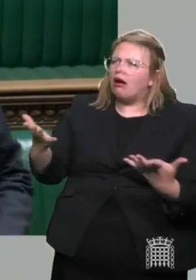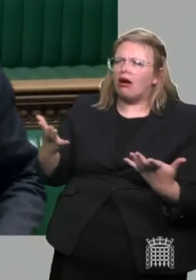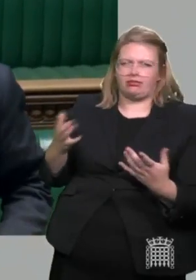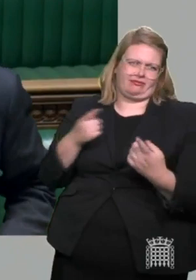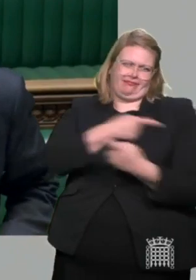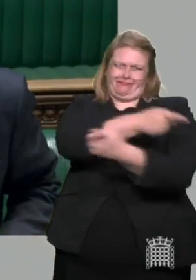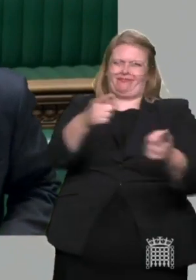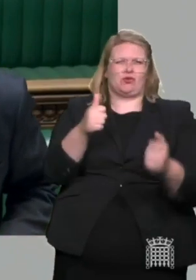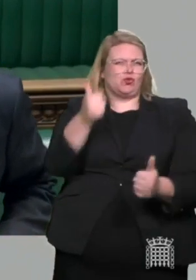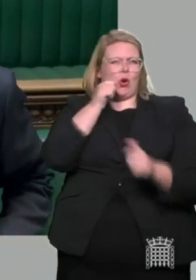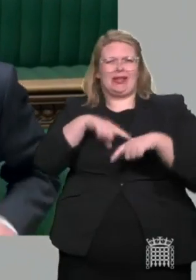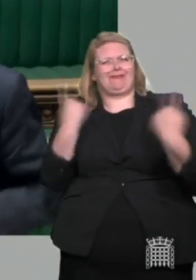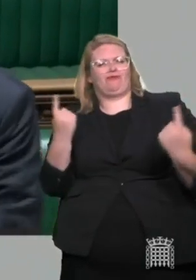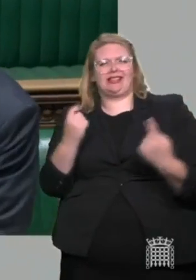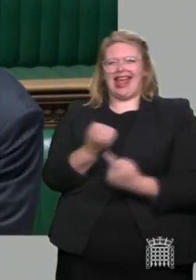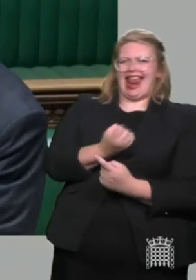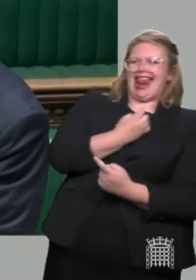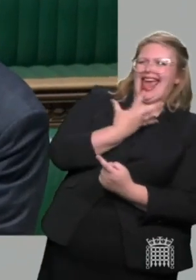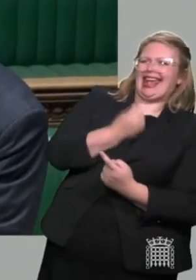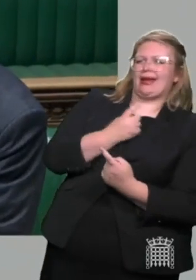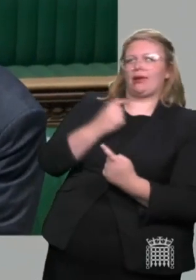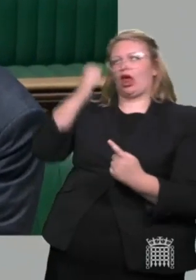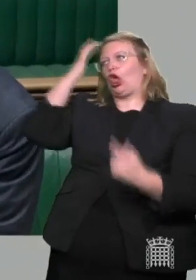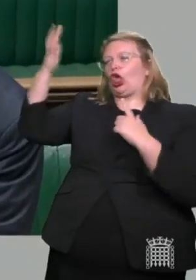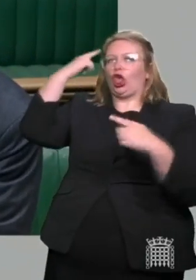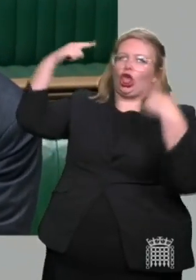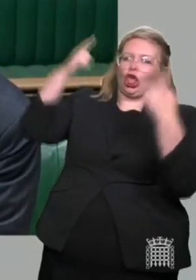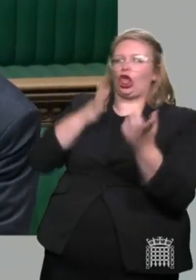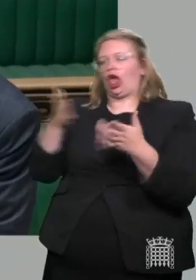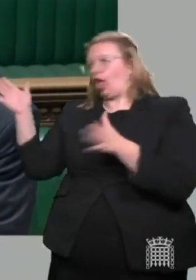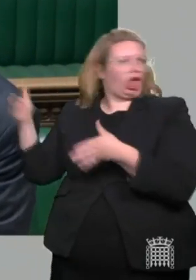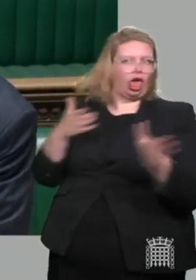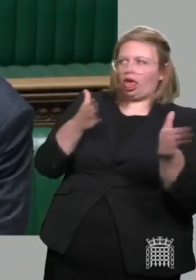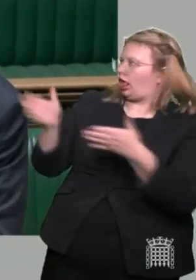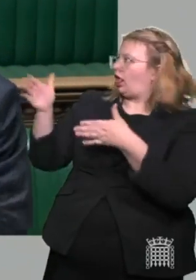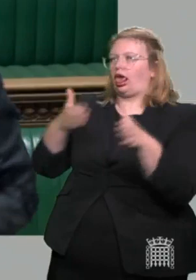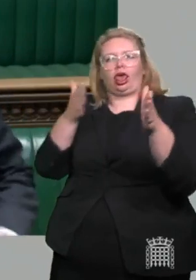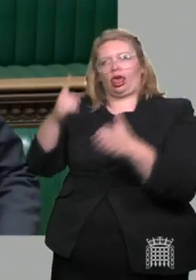that twists and turns with the wind and thinks of nothing except playing political games,